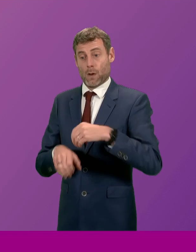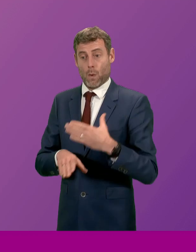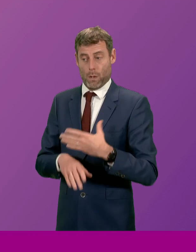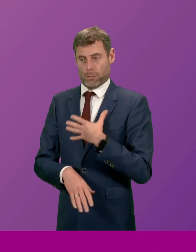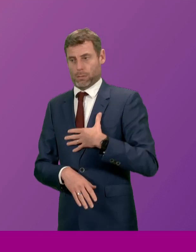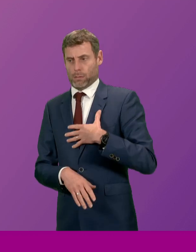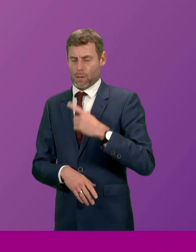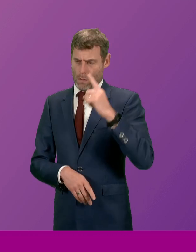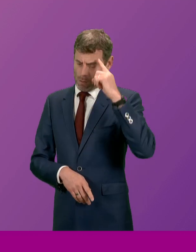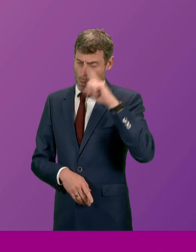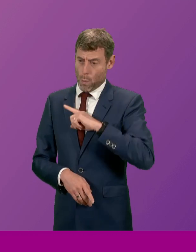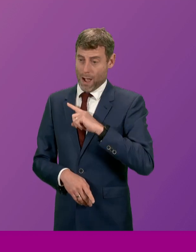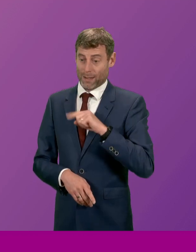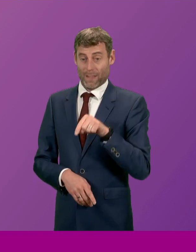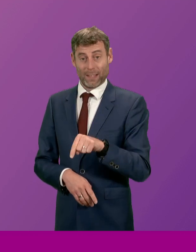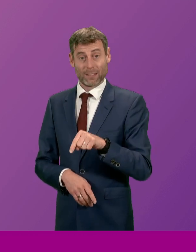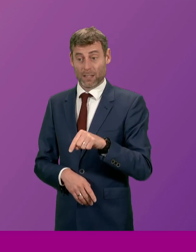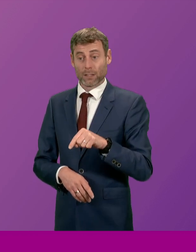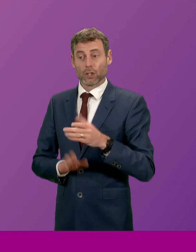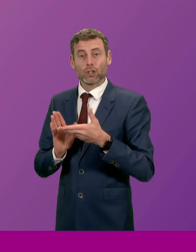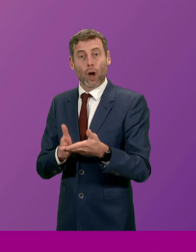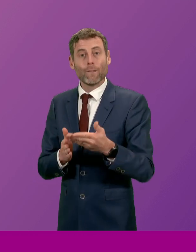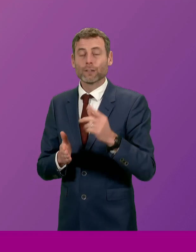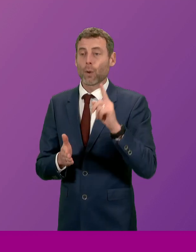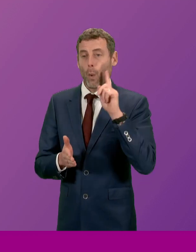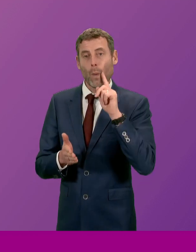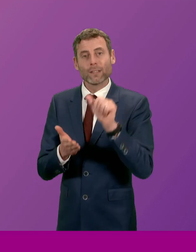I know that the First Minister is familiar with the project. Will he make a commitment